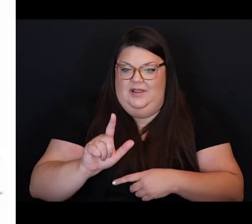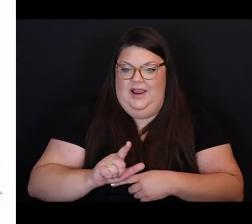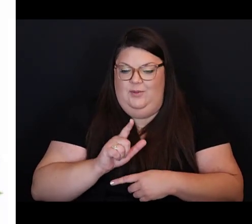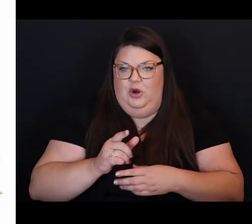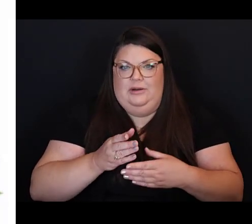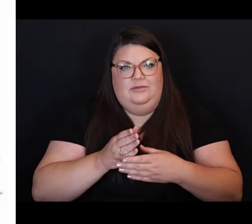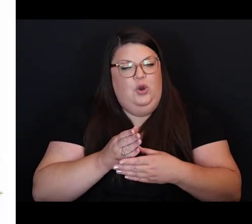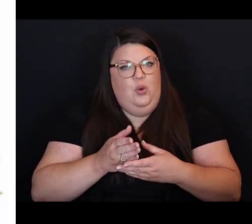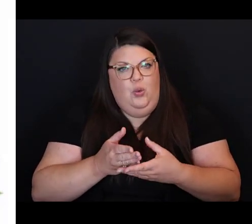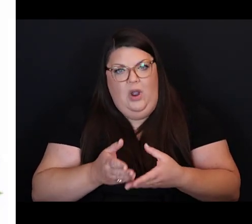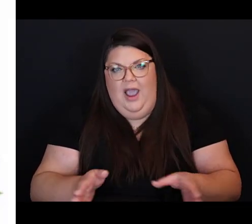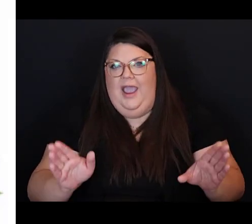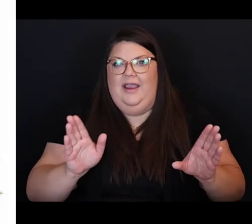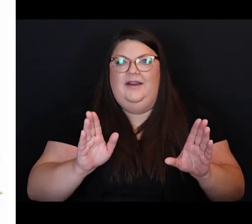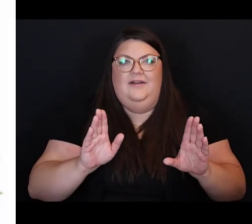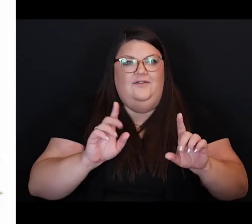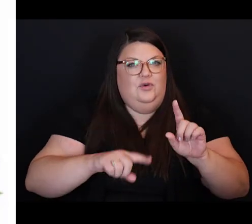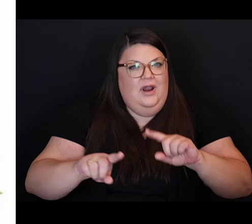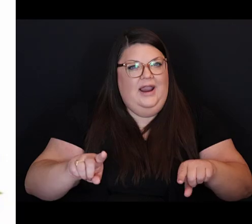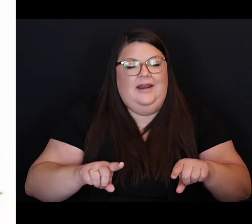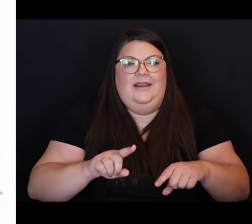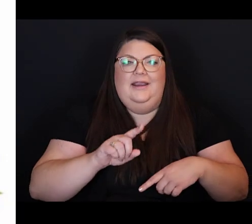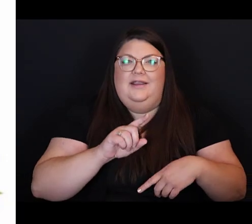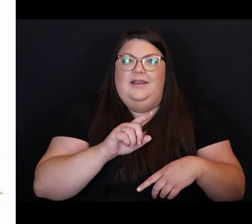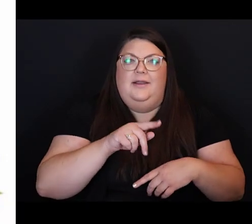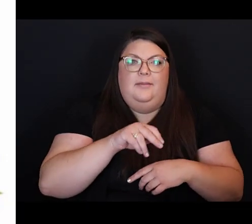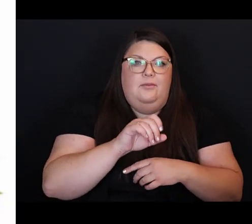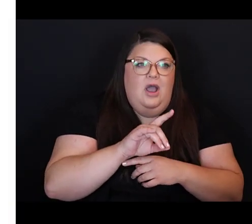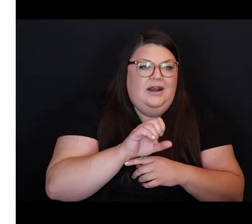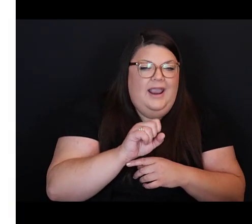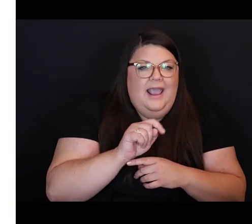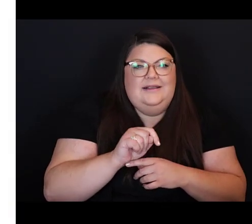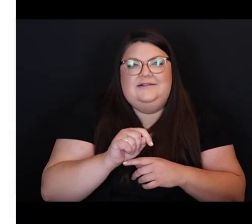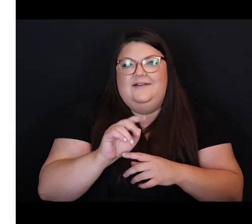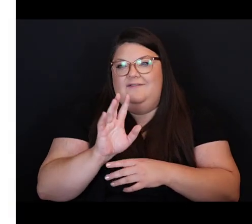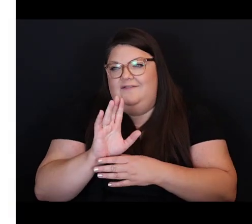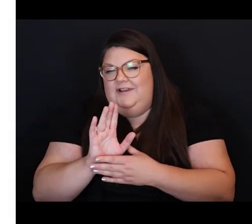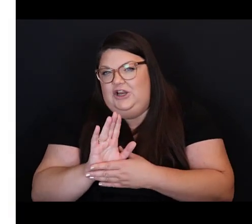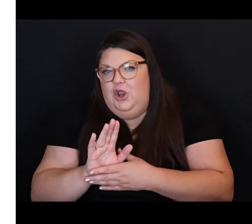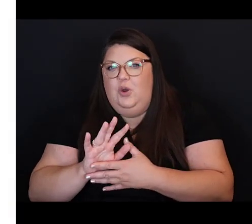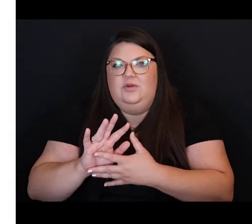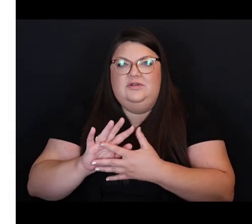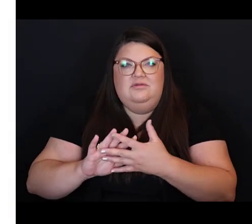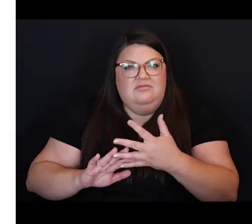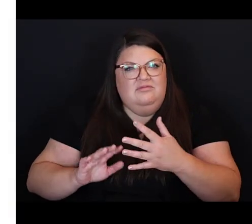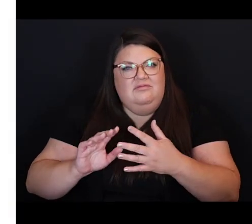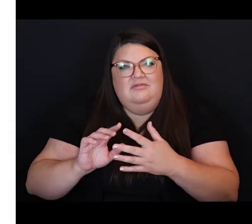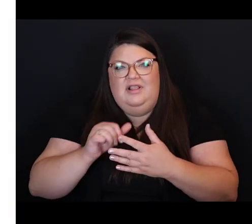materials. Could be podcasts, research articles, videos—we also have a monthly newsletter that we